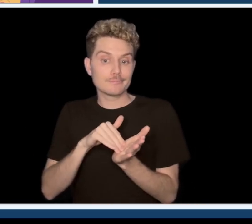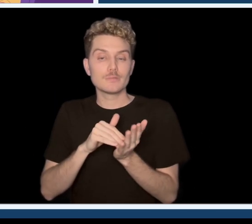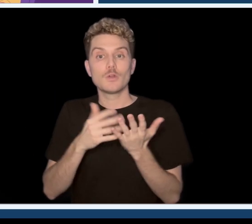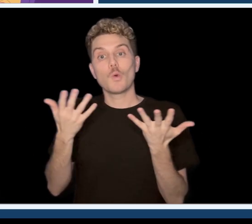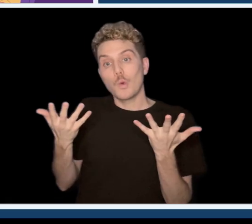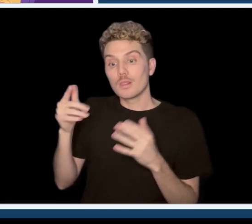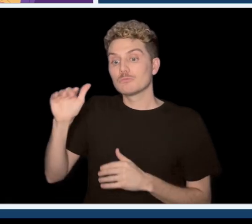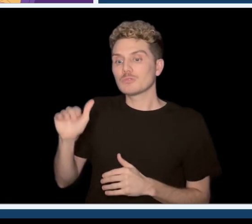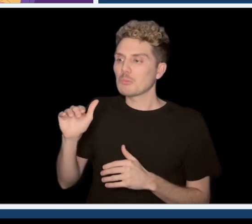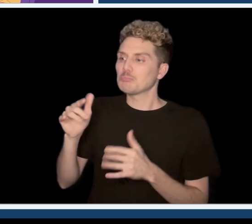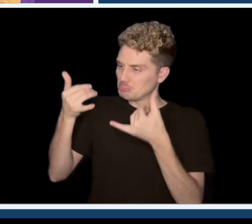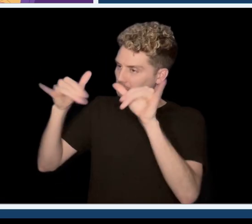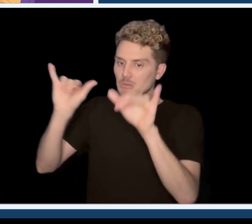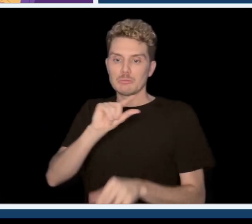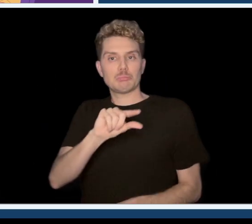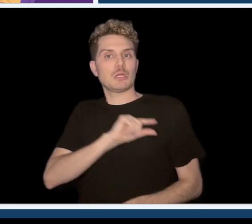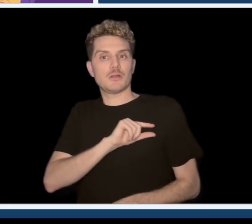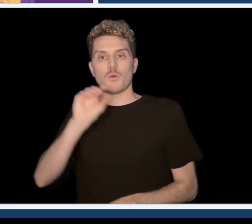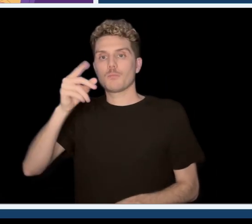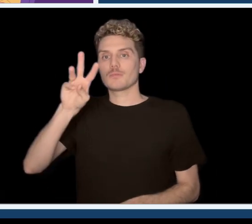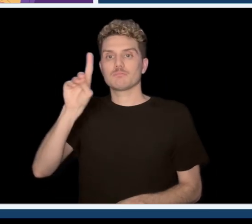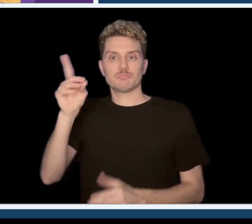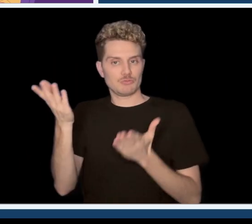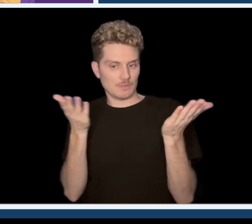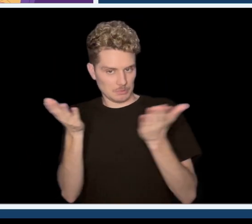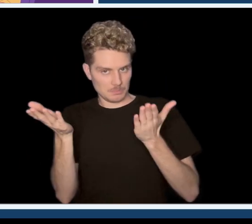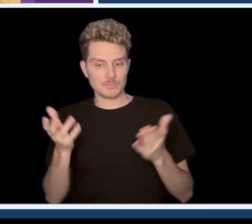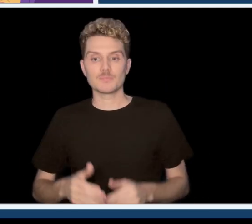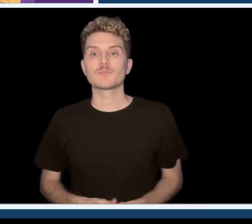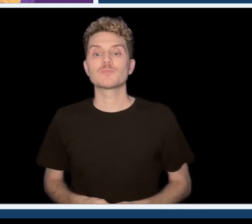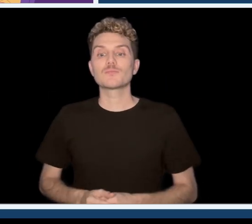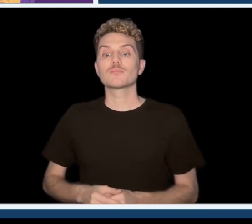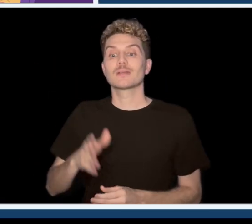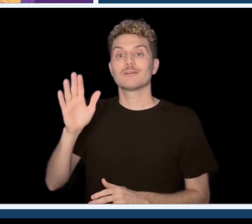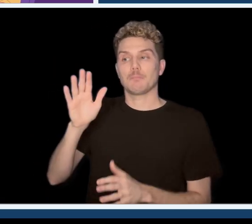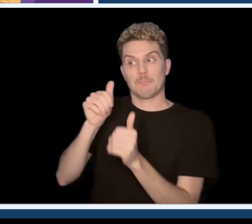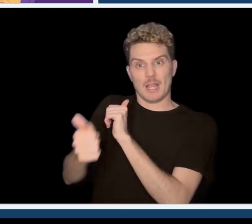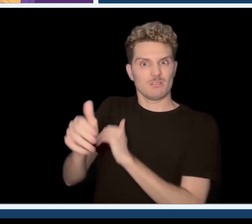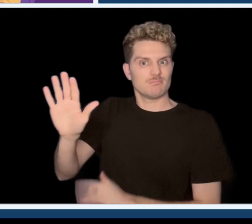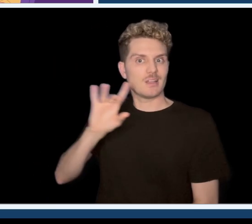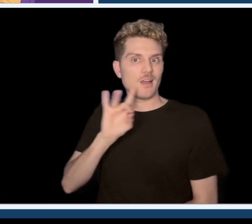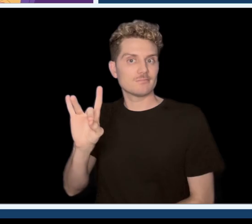and whether the child is still eligible for OPWDD services past their 8th birthday.